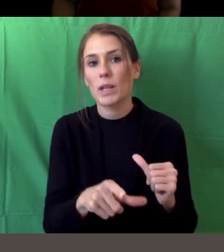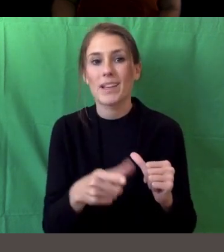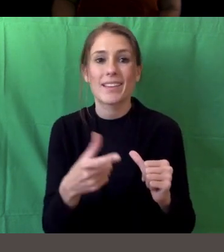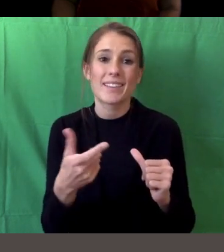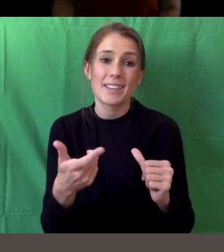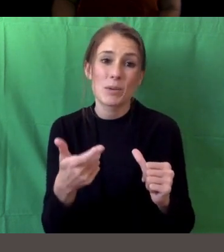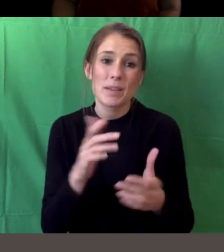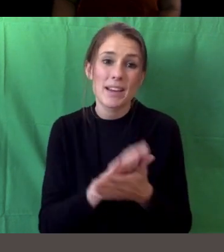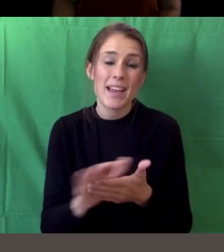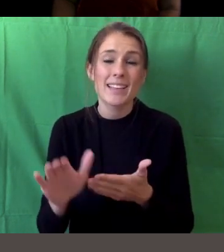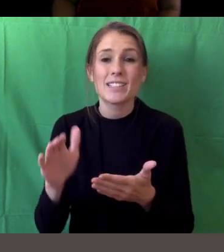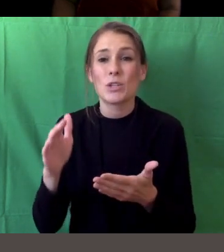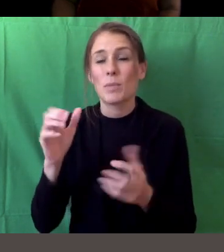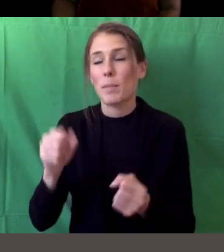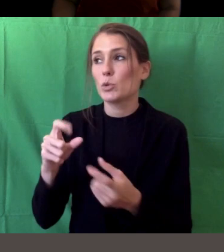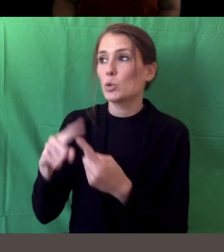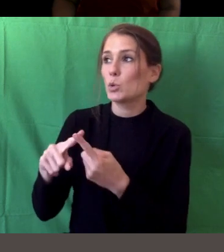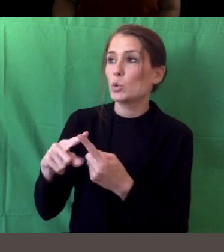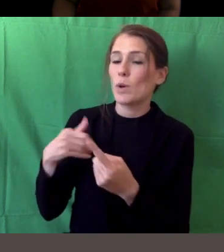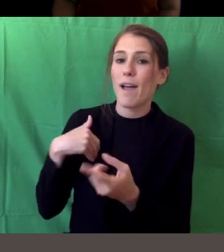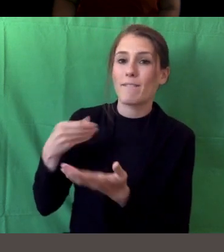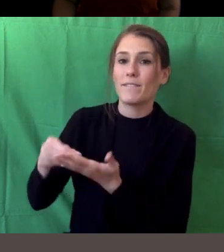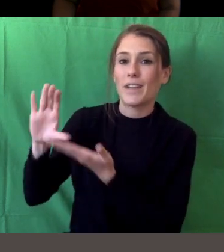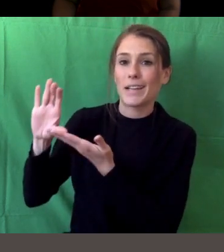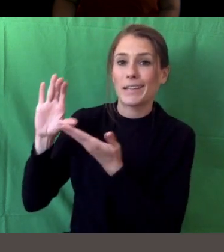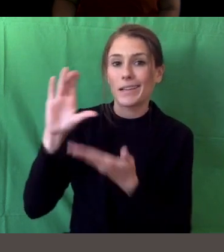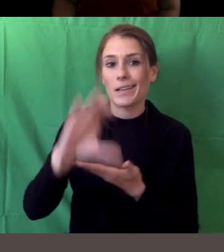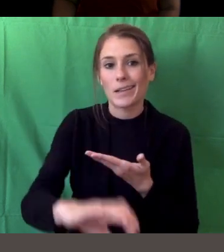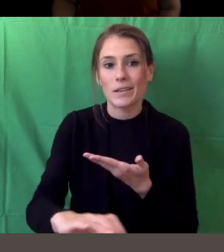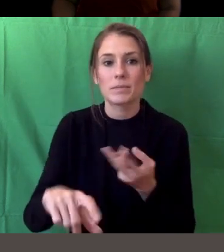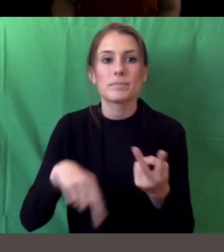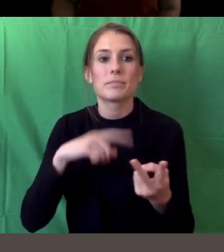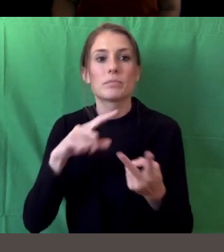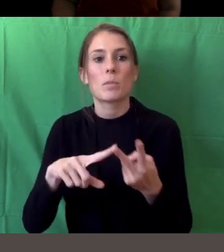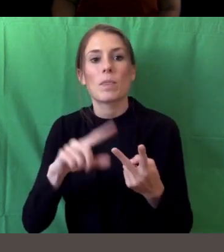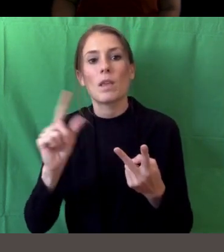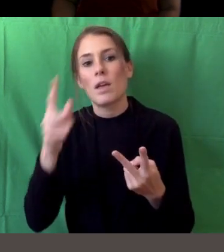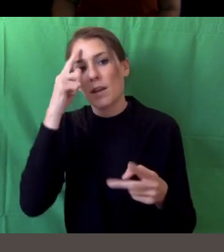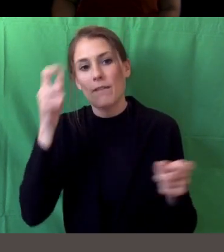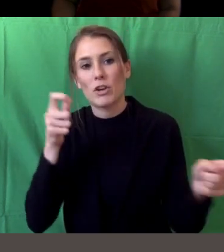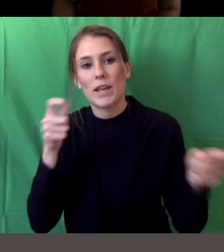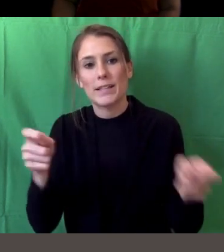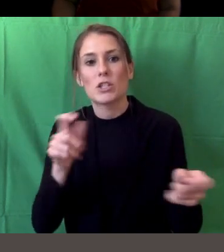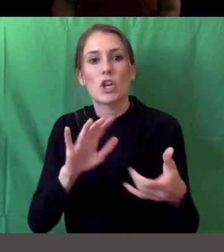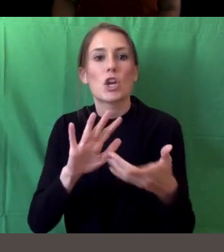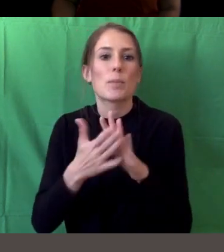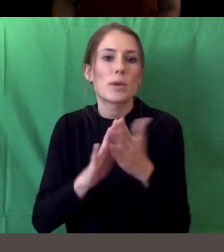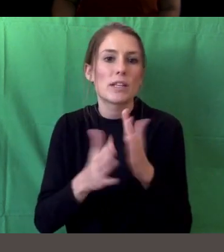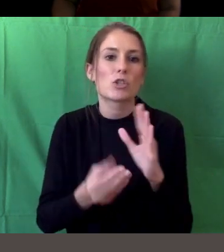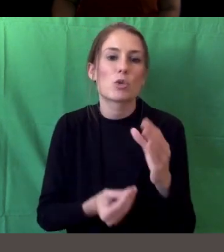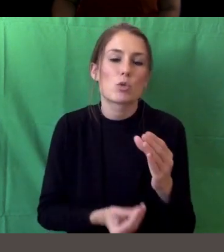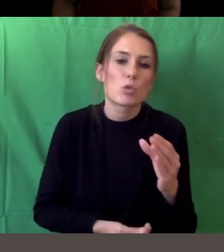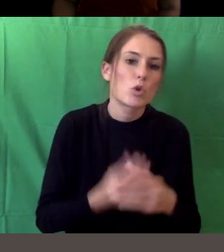It would be nice to always helpful to have funding, governance, communities go organically.